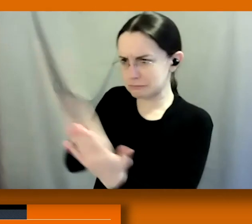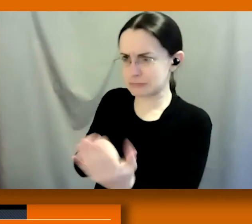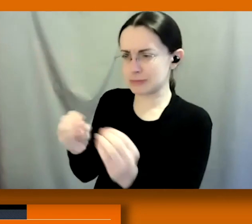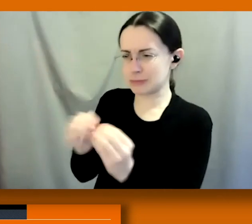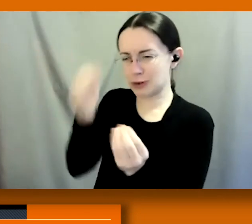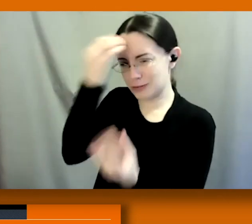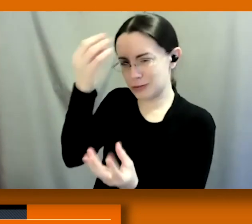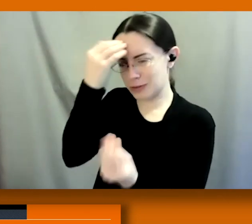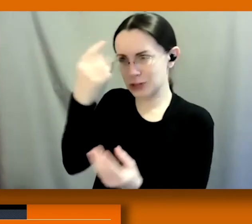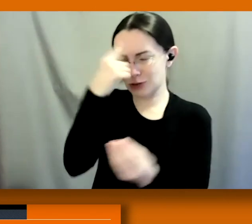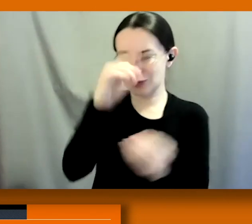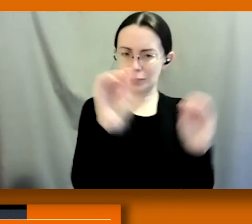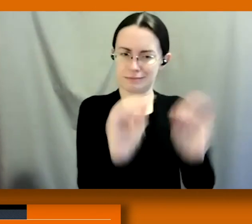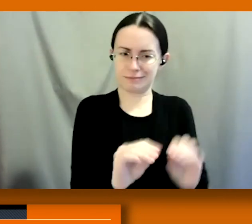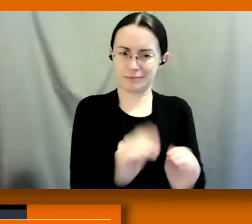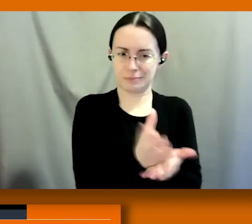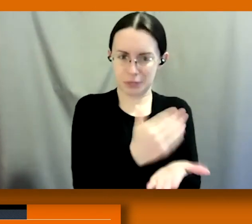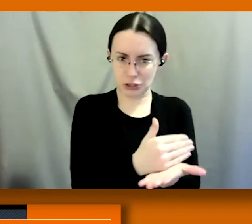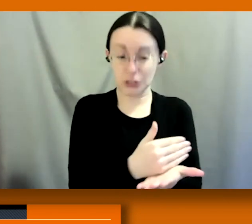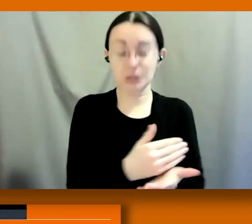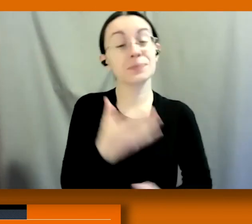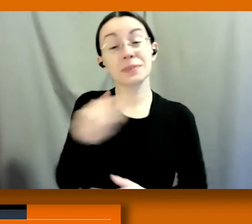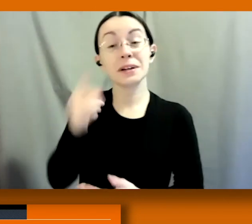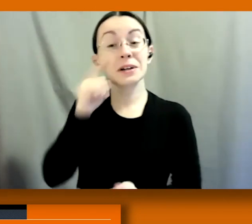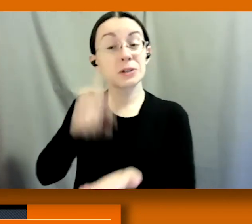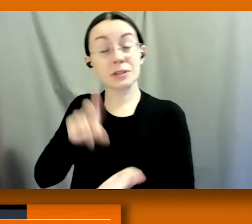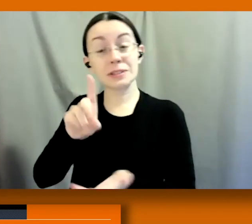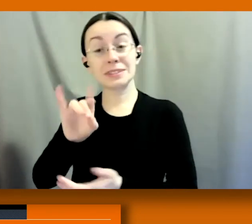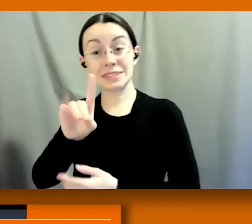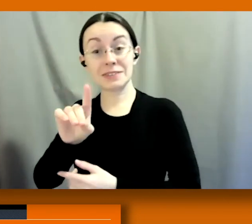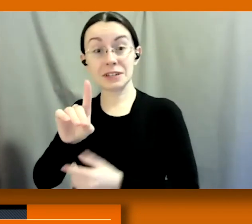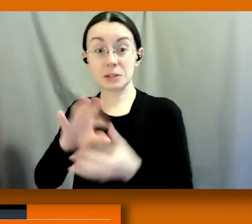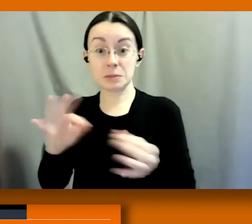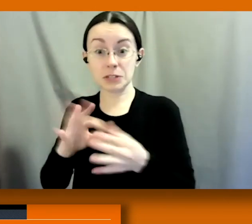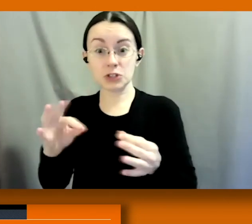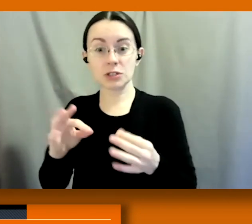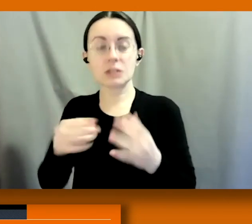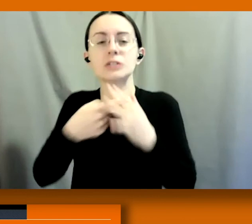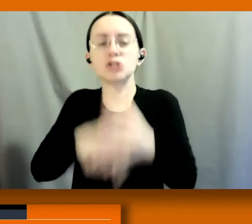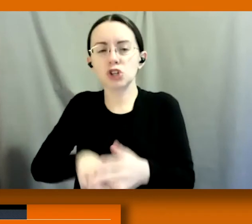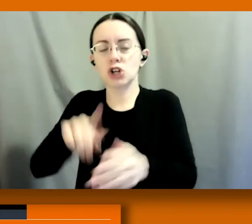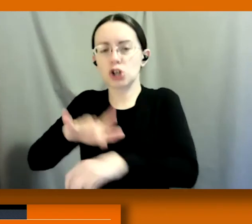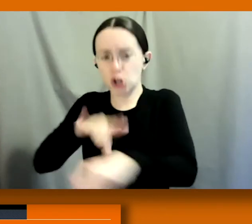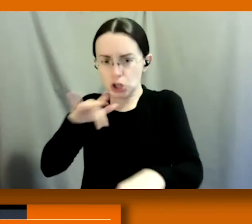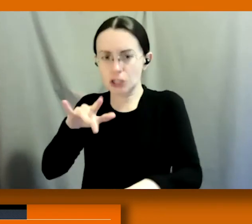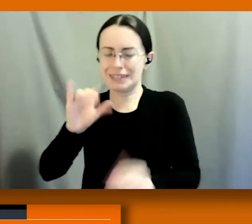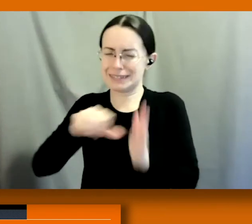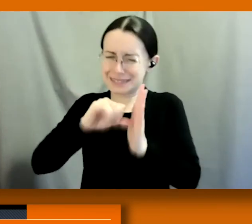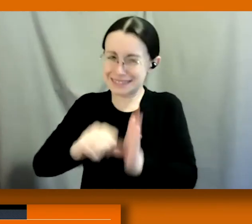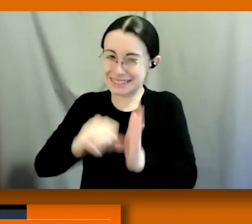that David talked about, which was start early. The main takeaway-- start early. Get in contact with David.